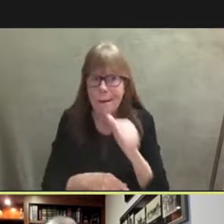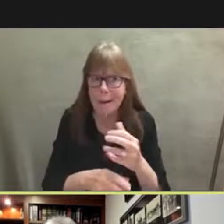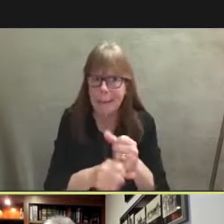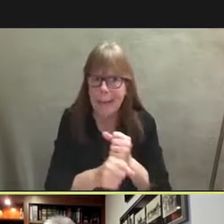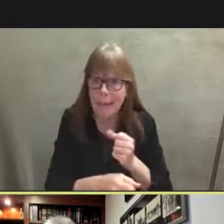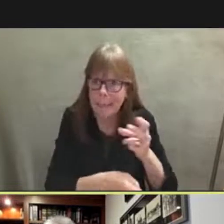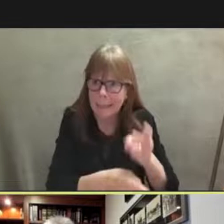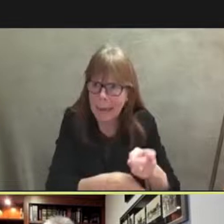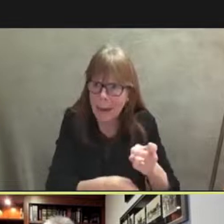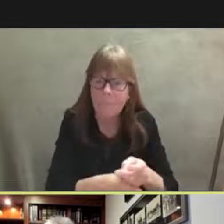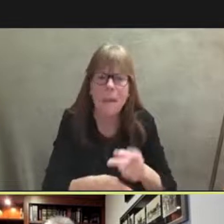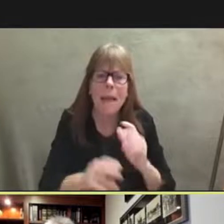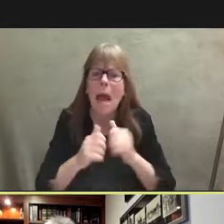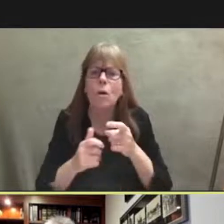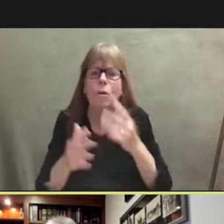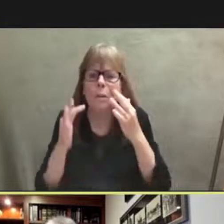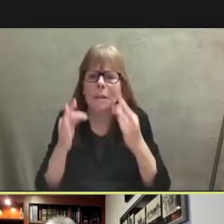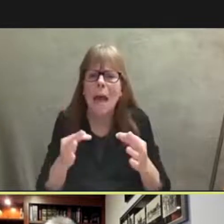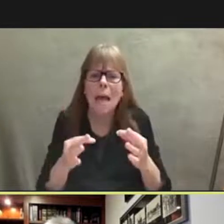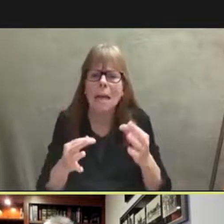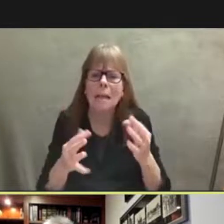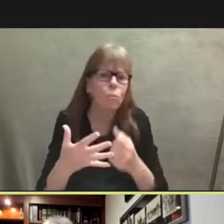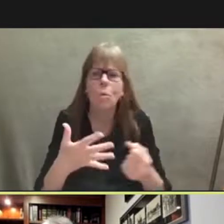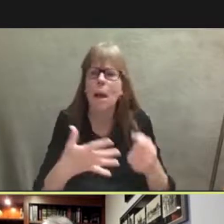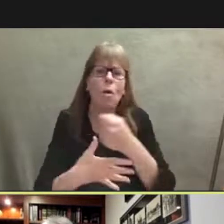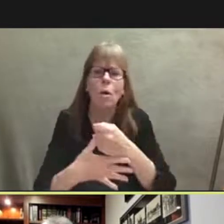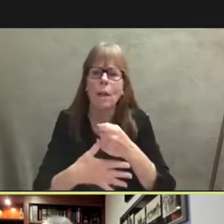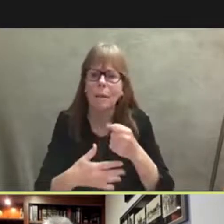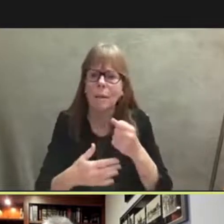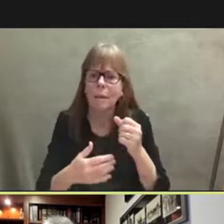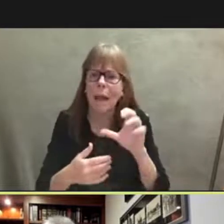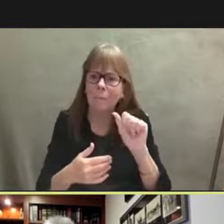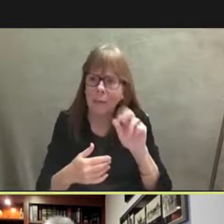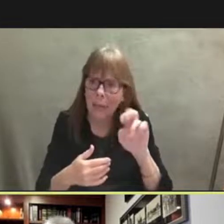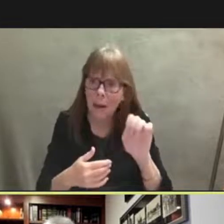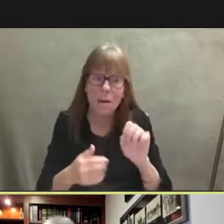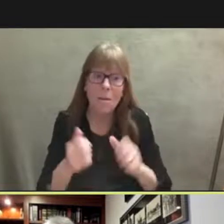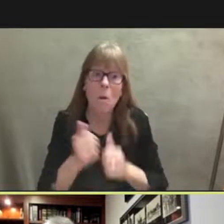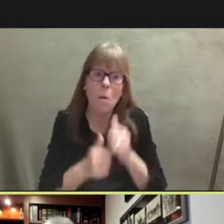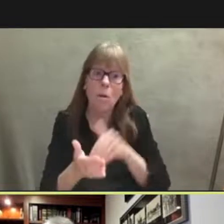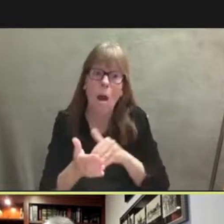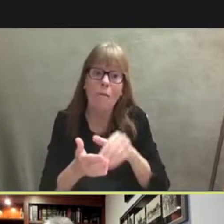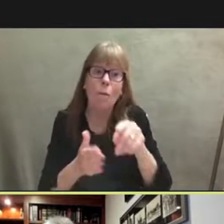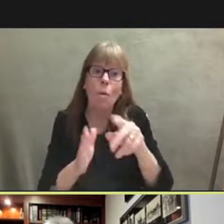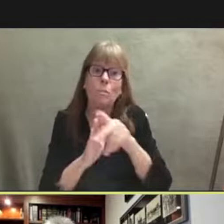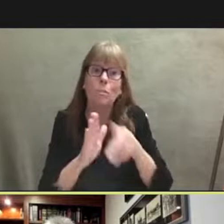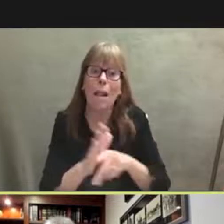of care. More often than not, those policies discriminated against people with disabilities.